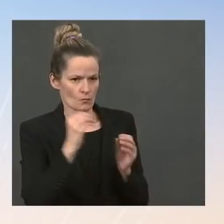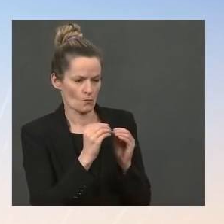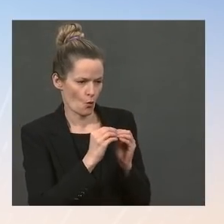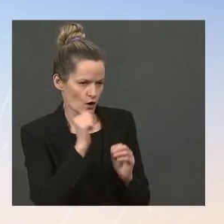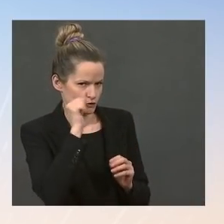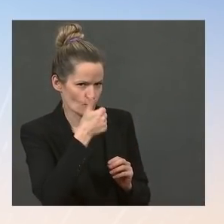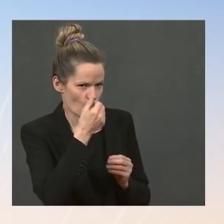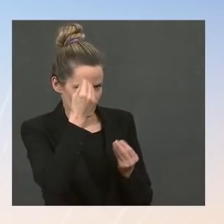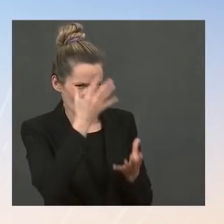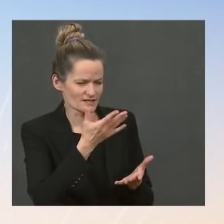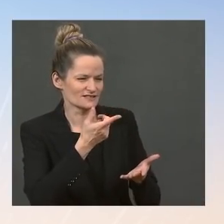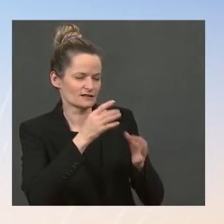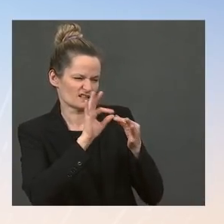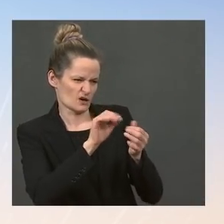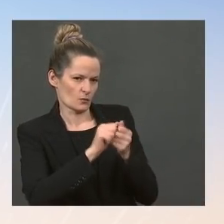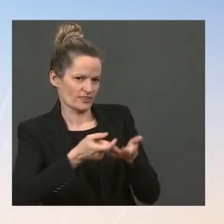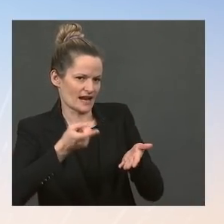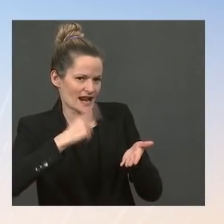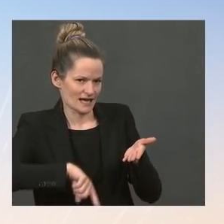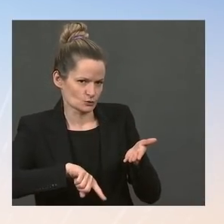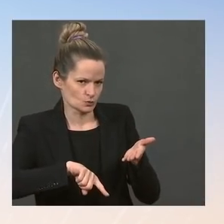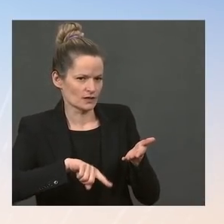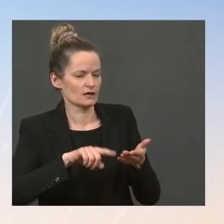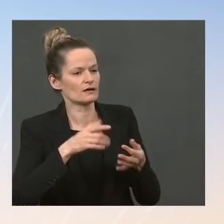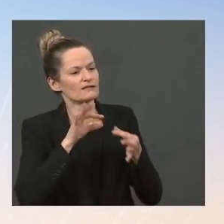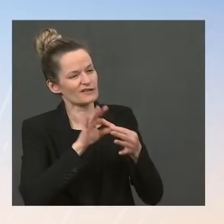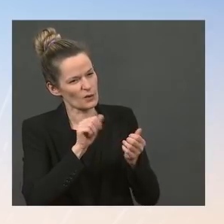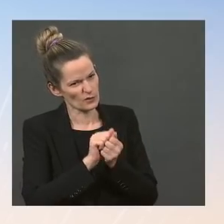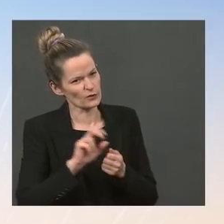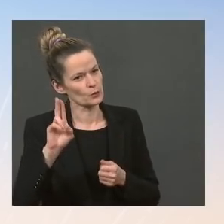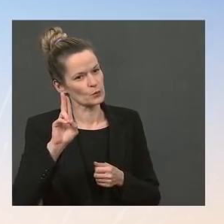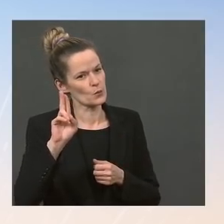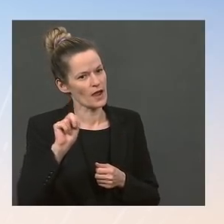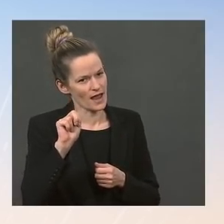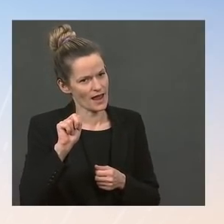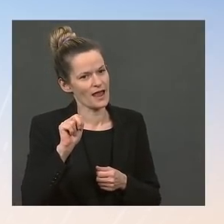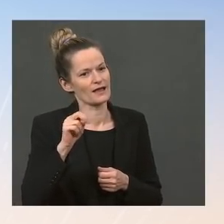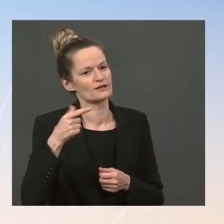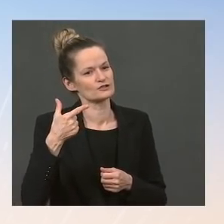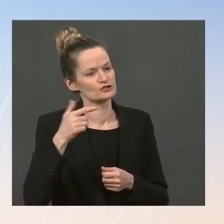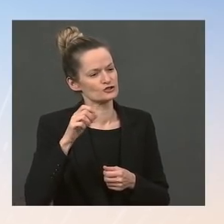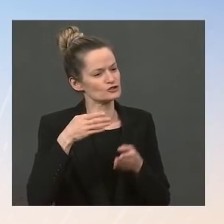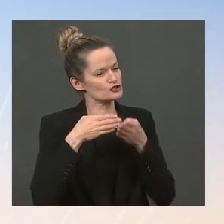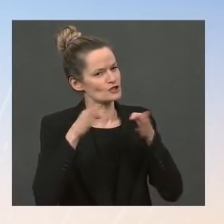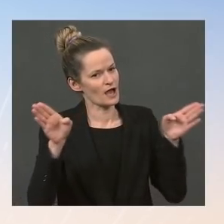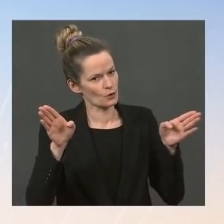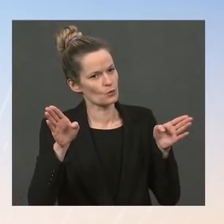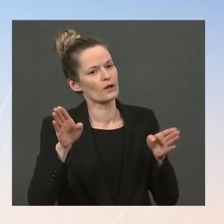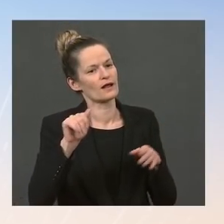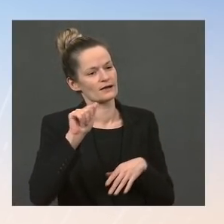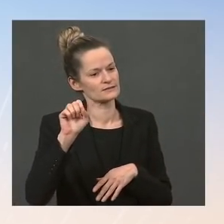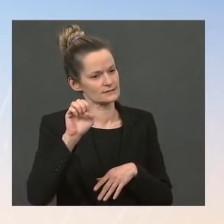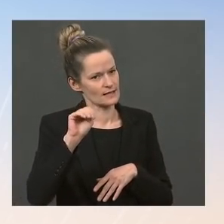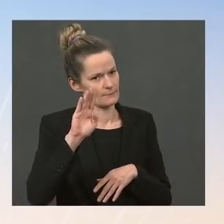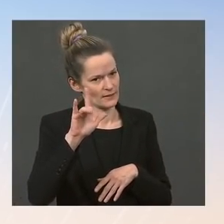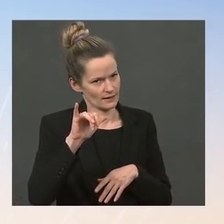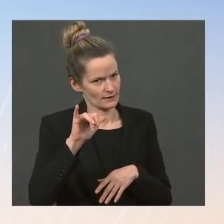about the U.N. General Assembly and the President's trip there, and other components that are planned for next week. The Press: And one more thing.